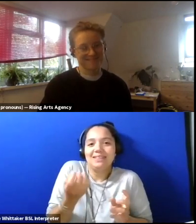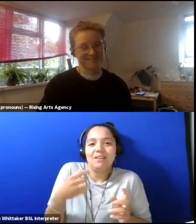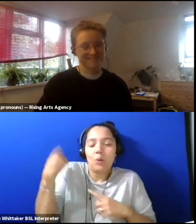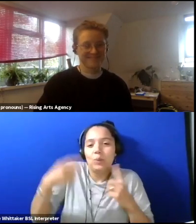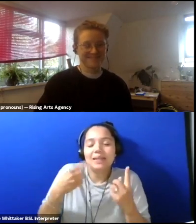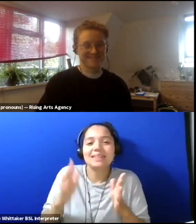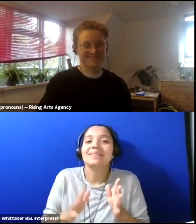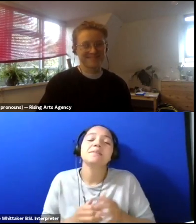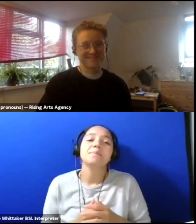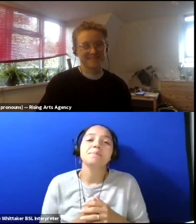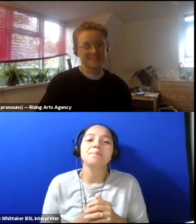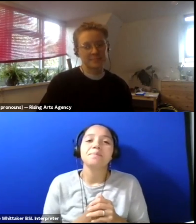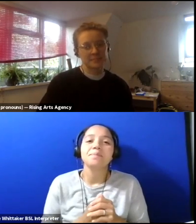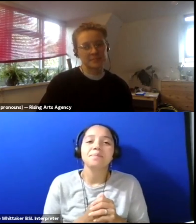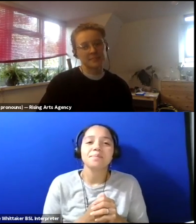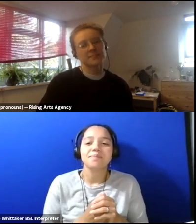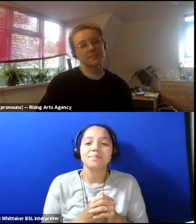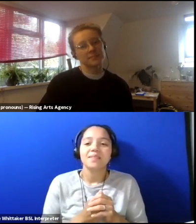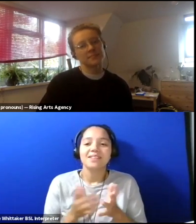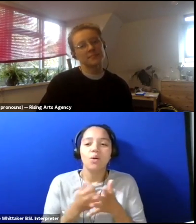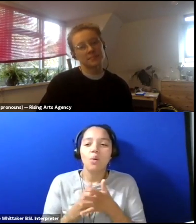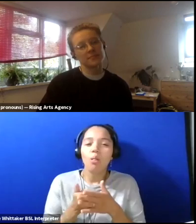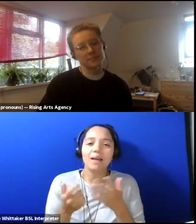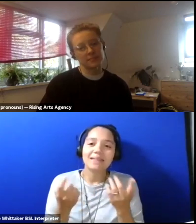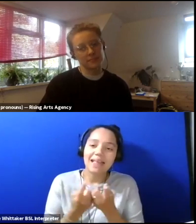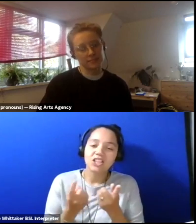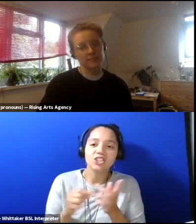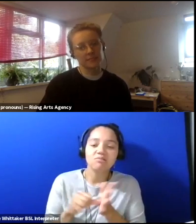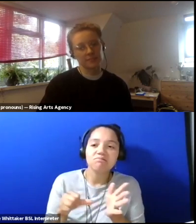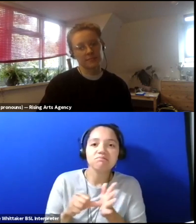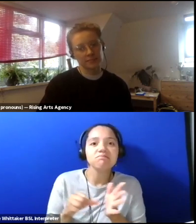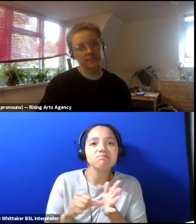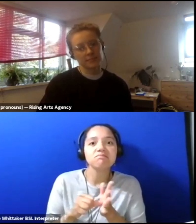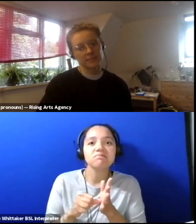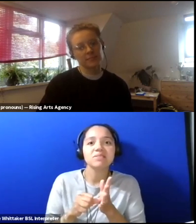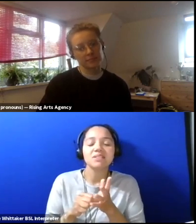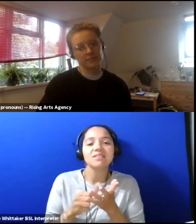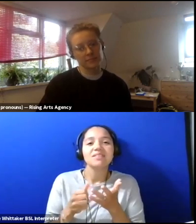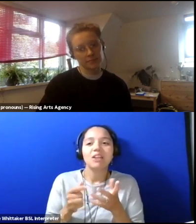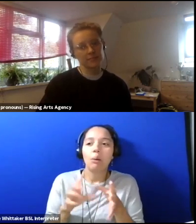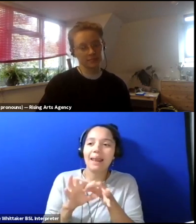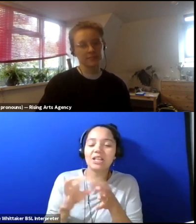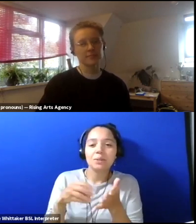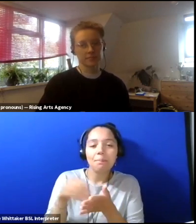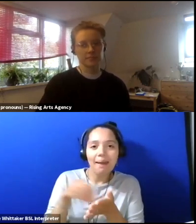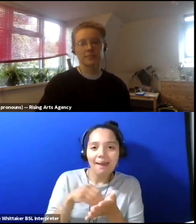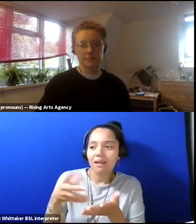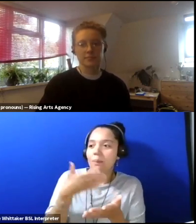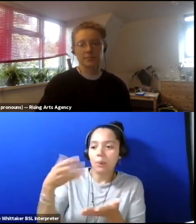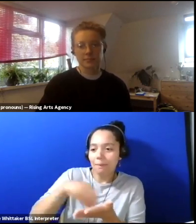There was always an issue, always often around pay: not getting paid or getting